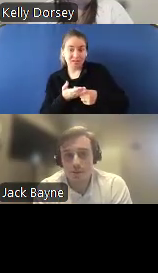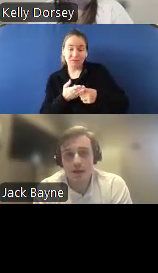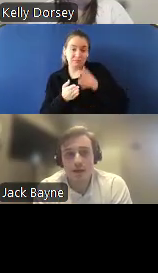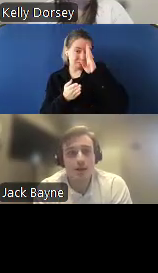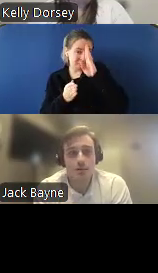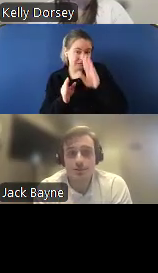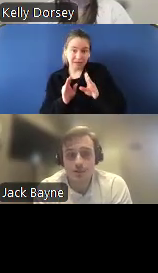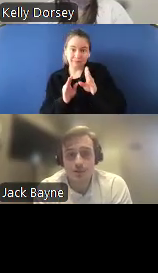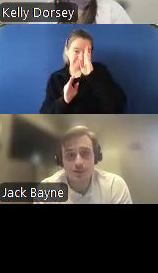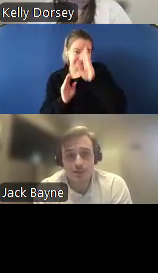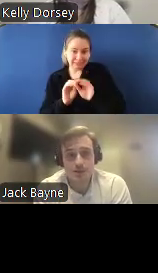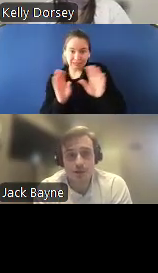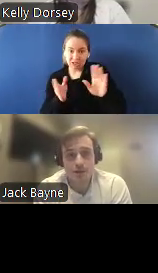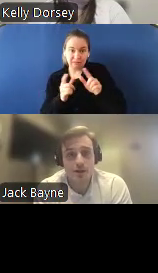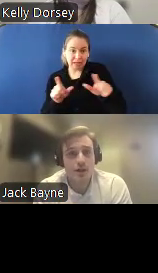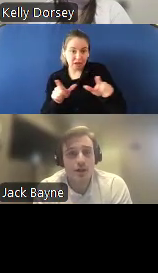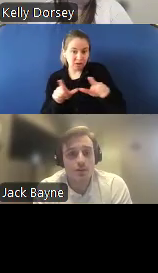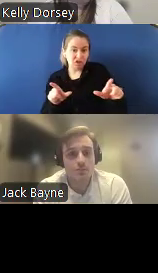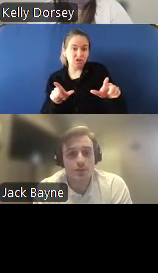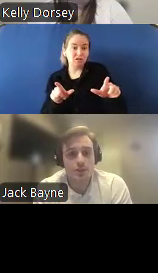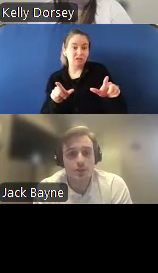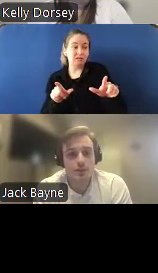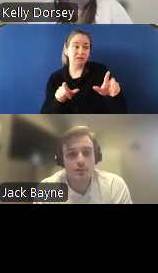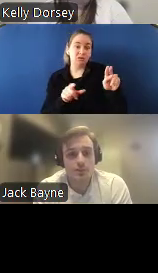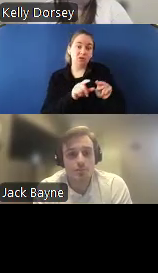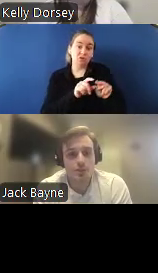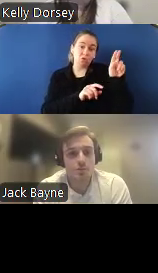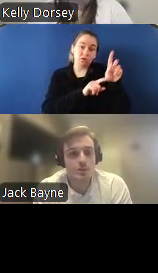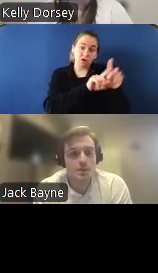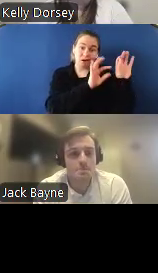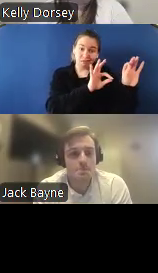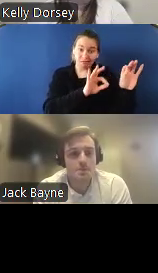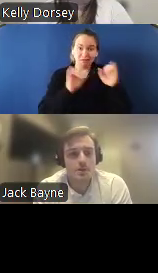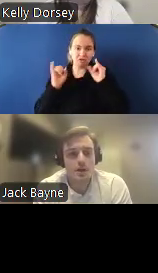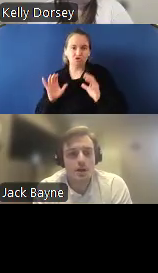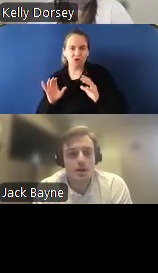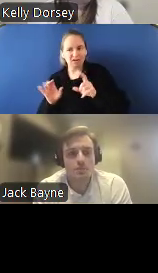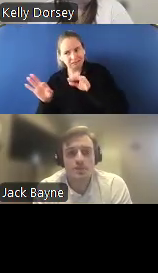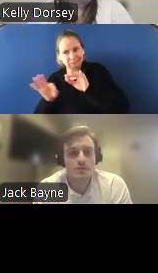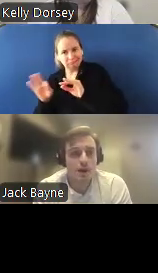of that, but it's also on the instructor to make sure that that's explained plainly. The